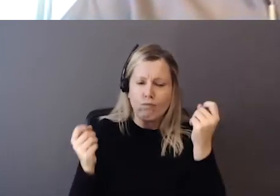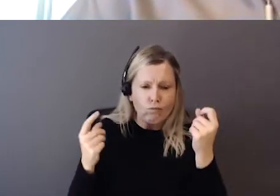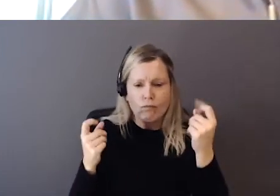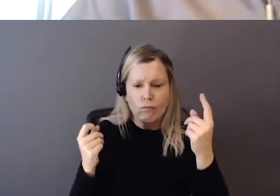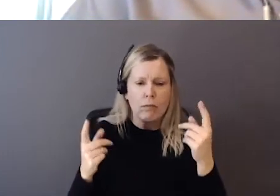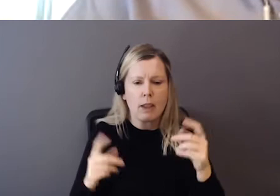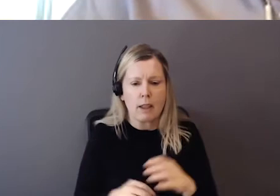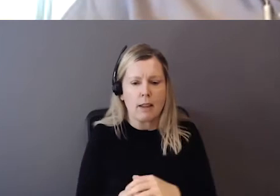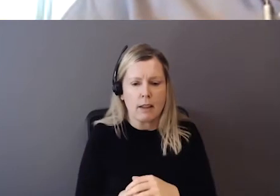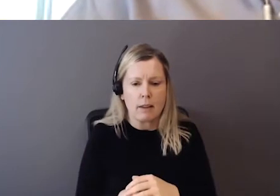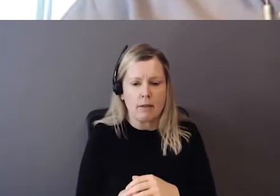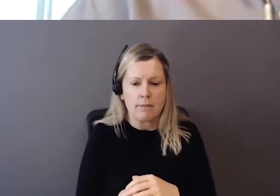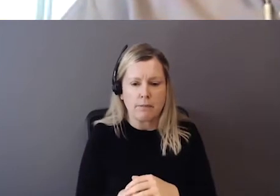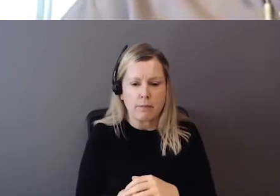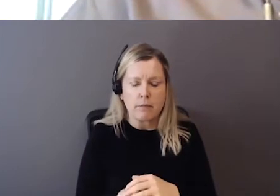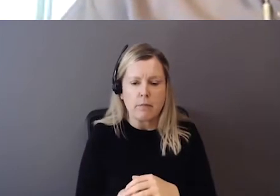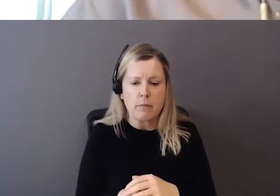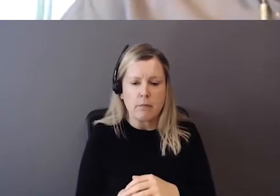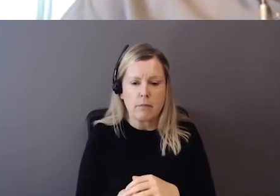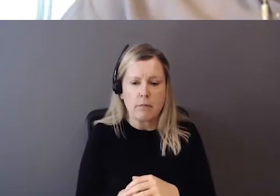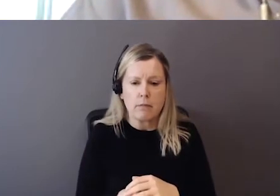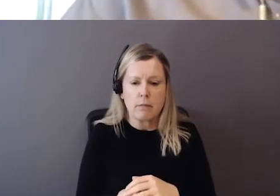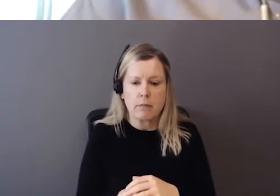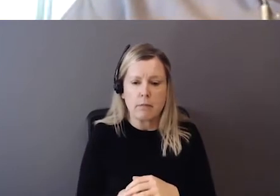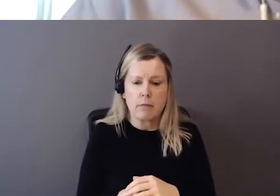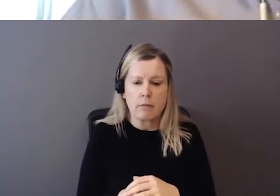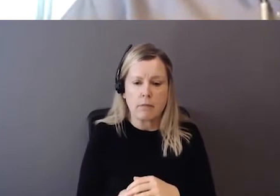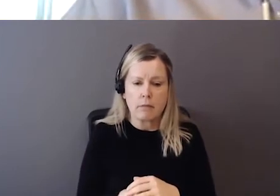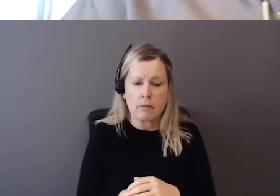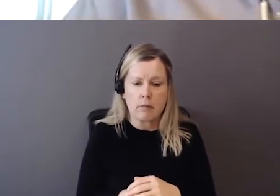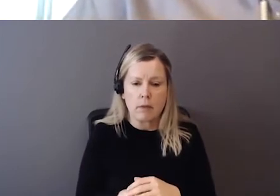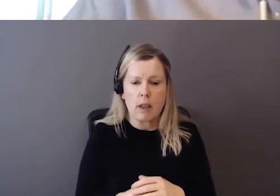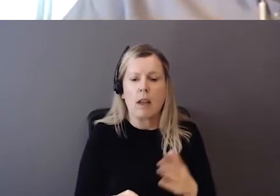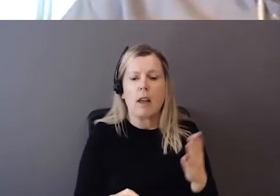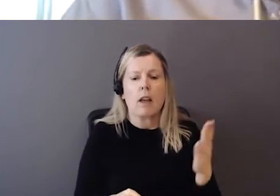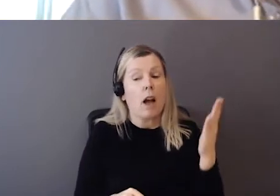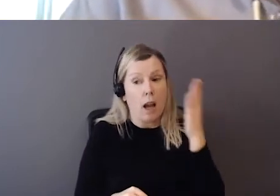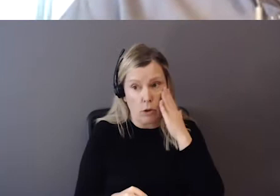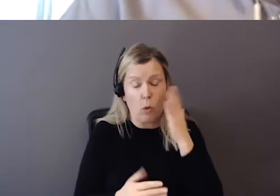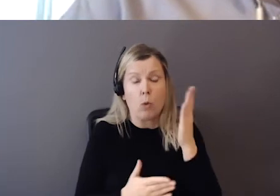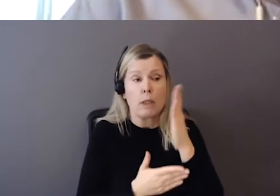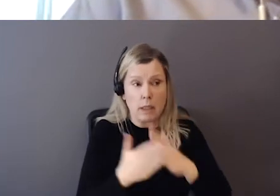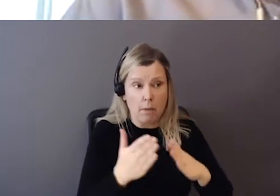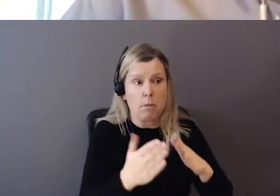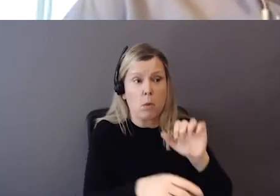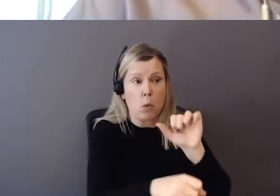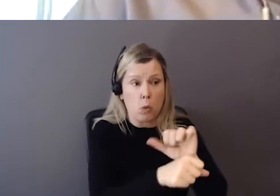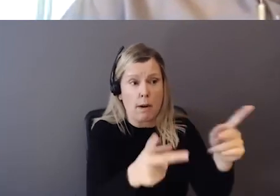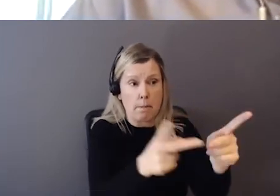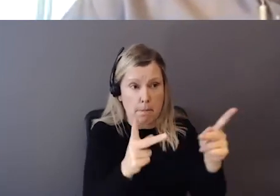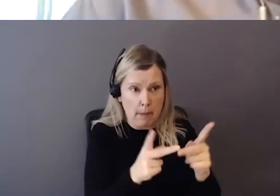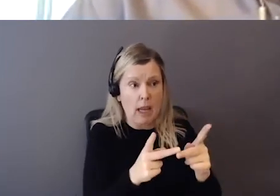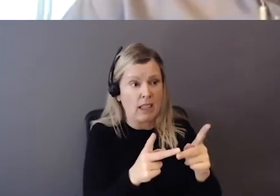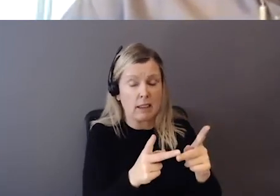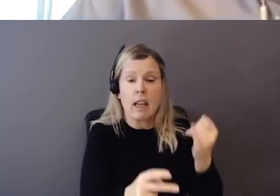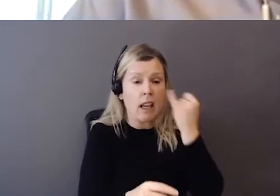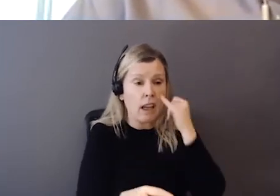heard instances of people who have had to go off, and they’re bosses or supervisors calling HR and